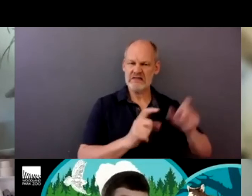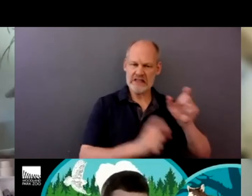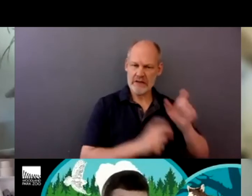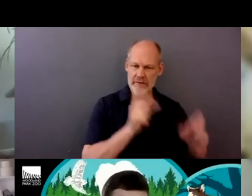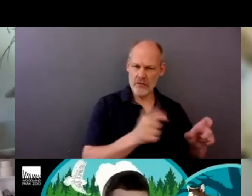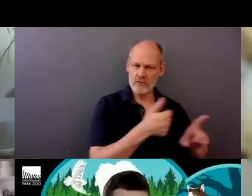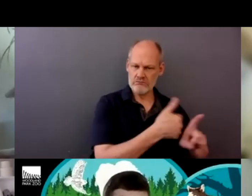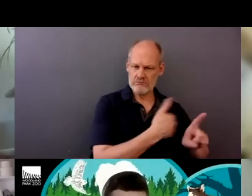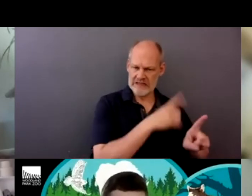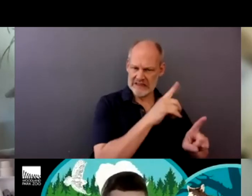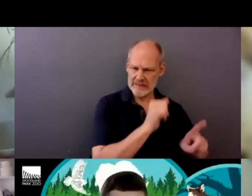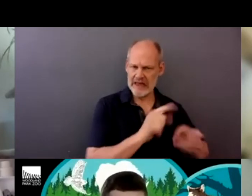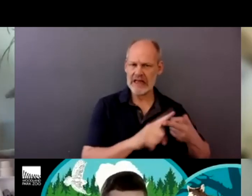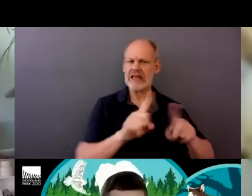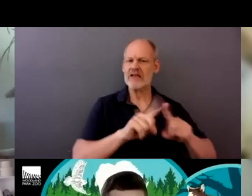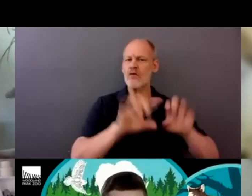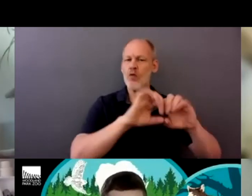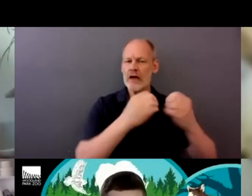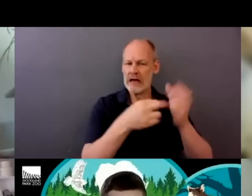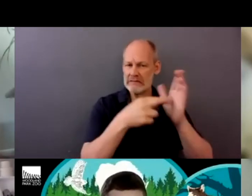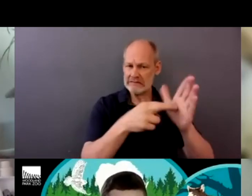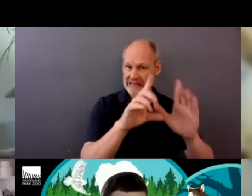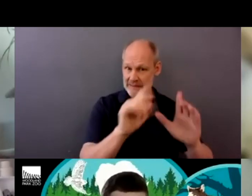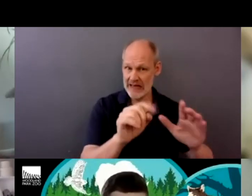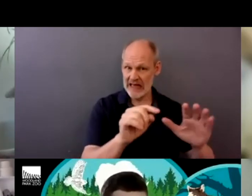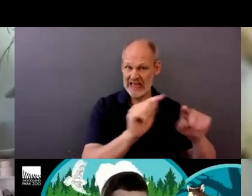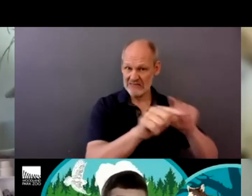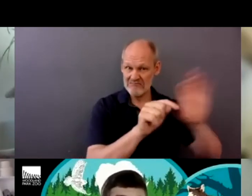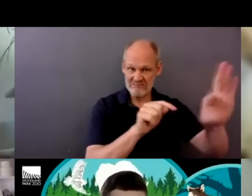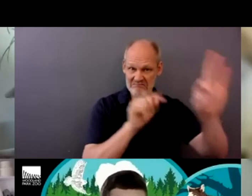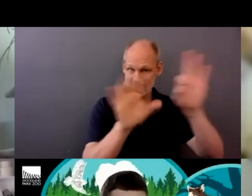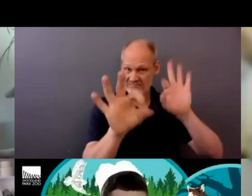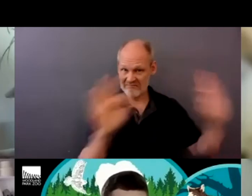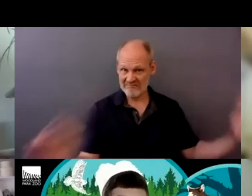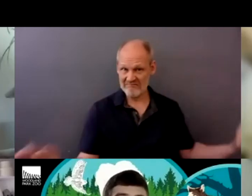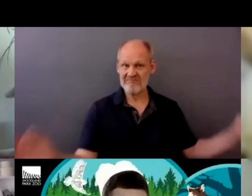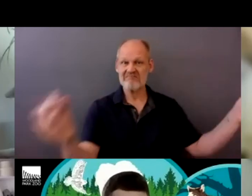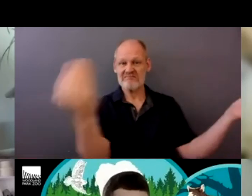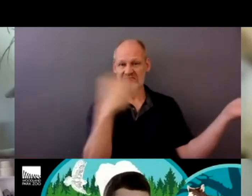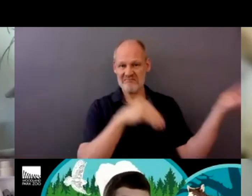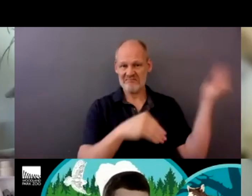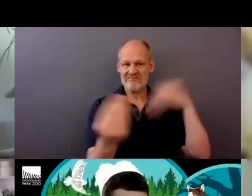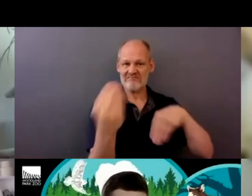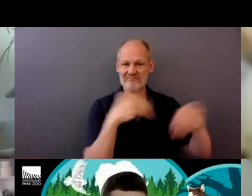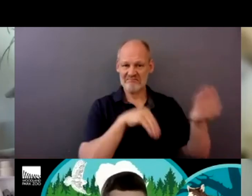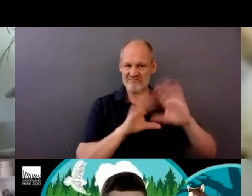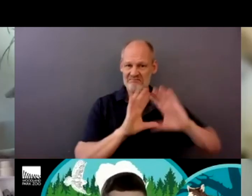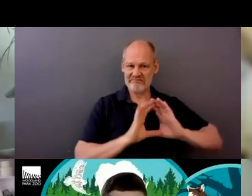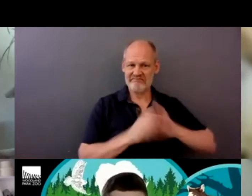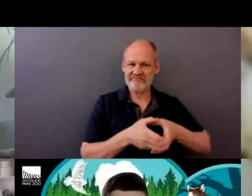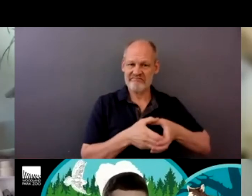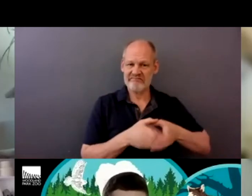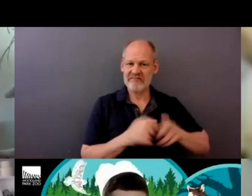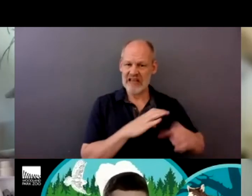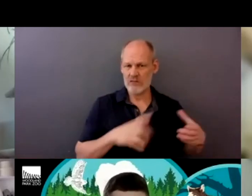this redesign process. We are definitely trying to do our part here to create greater access.